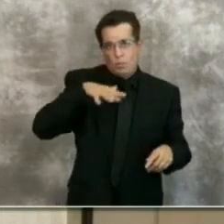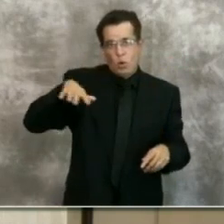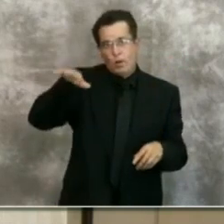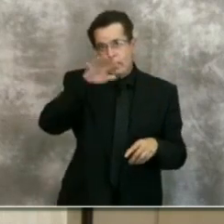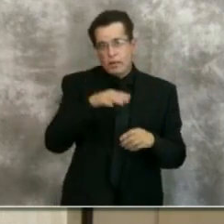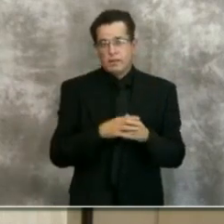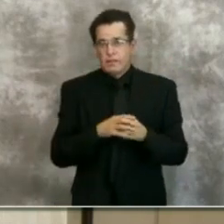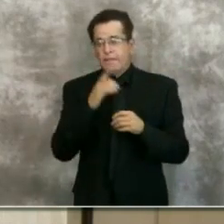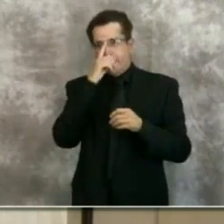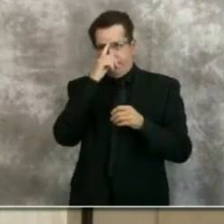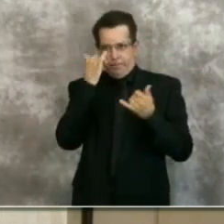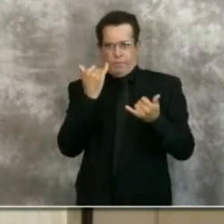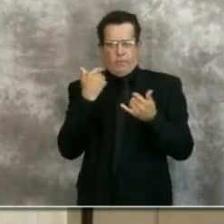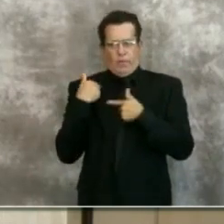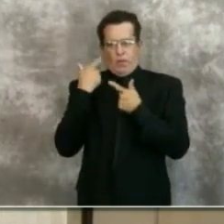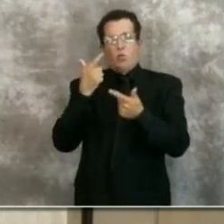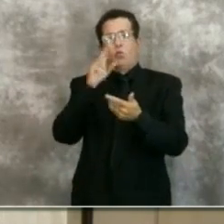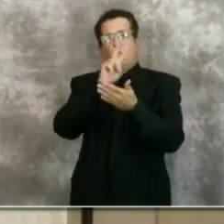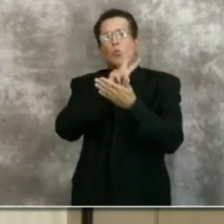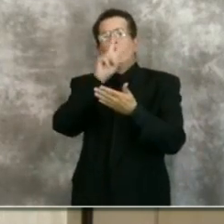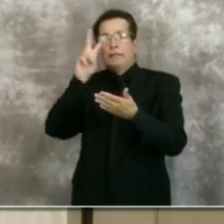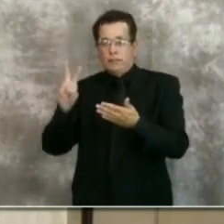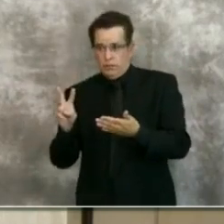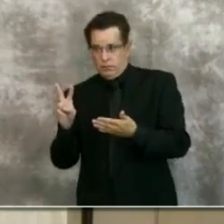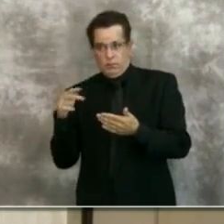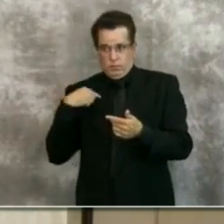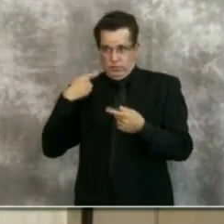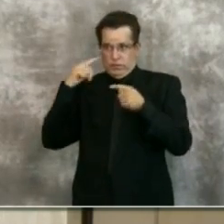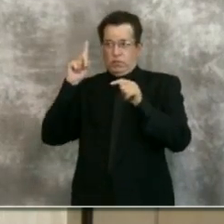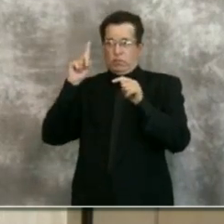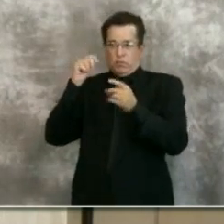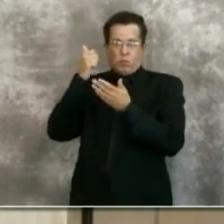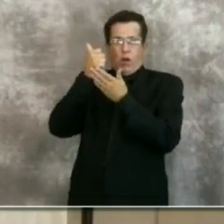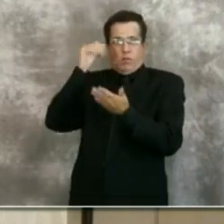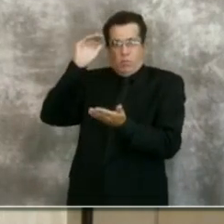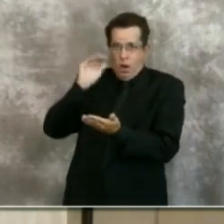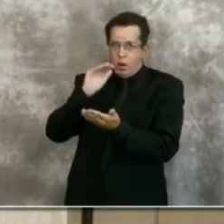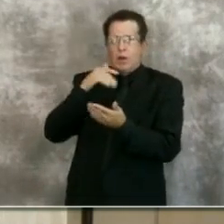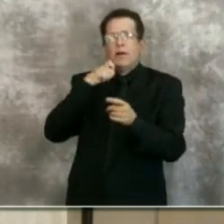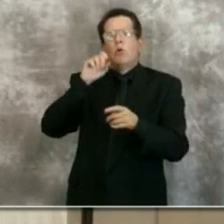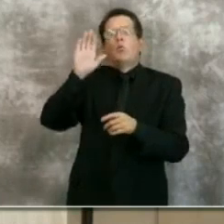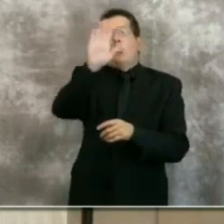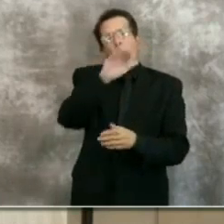VIRUS IS STILL WIDESPREAD IN OUR COMMUNITY. WITH THE